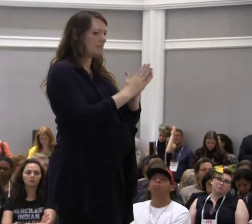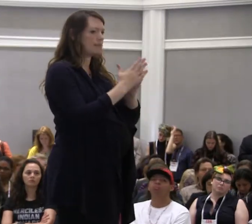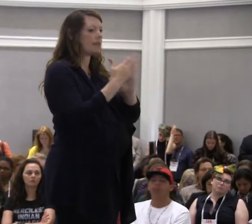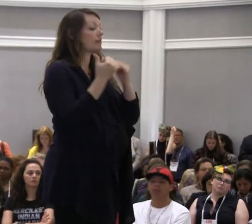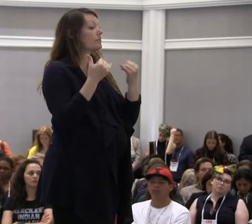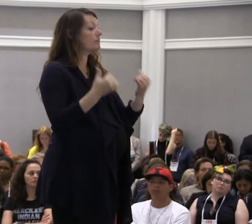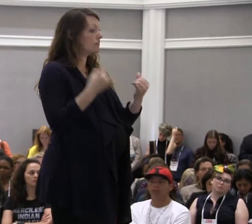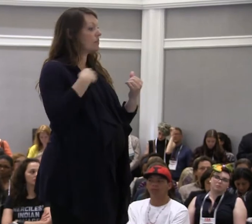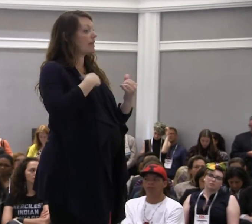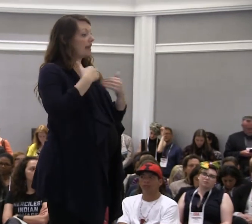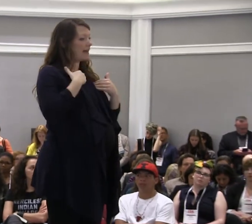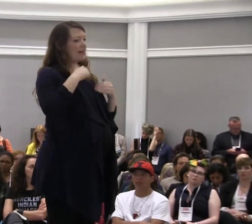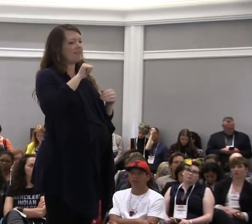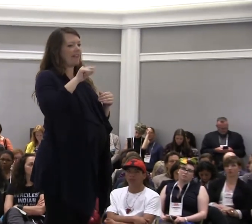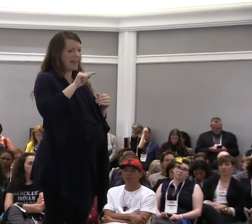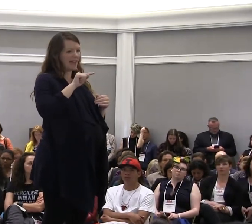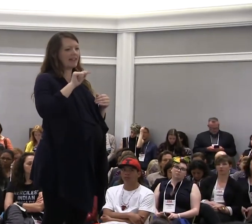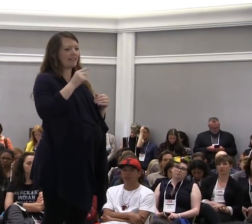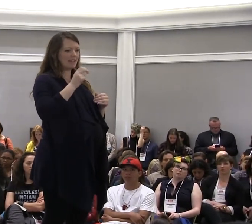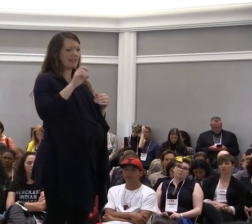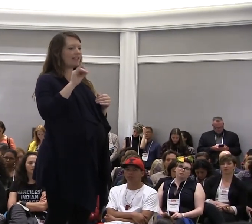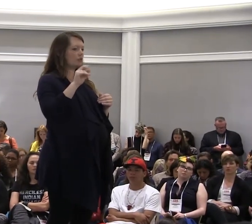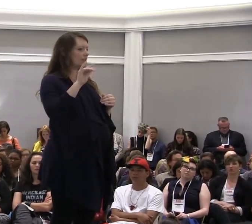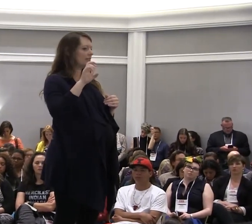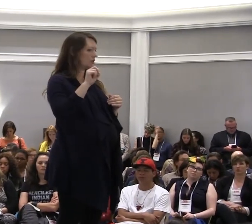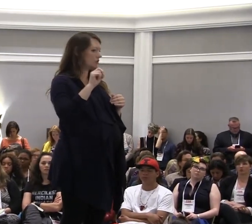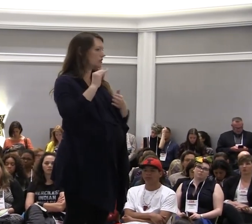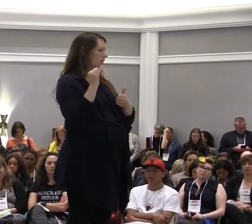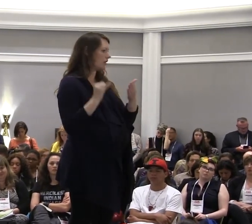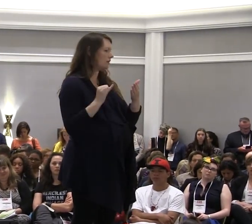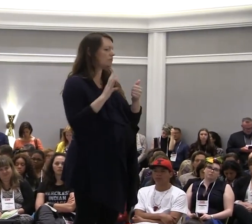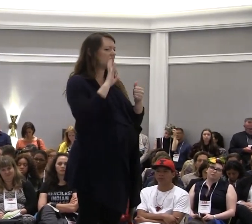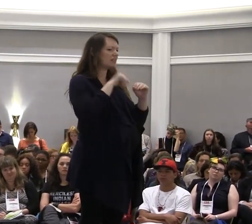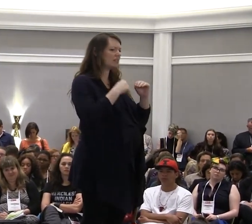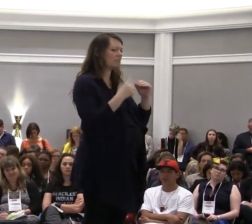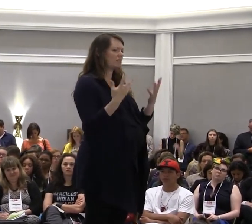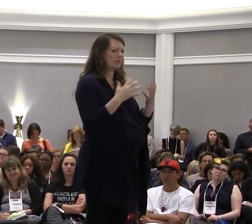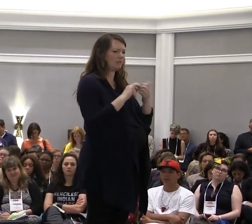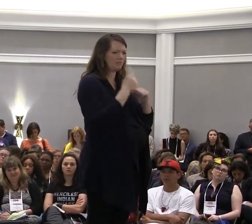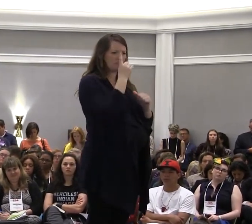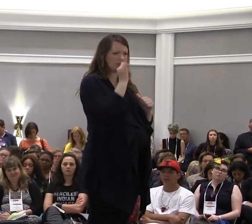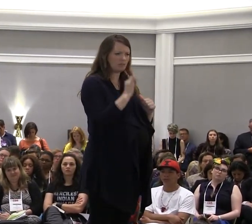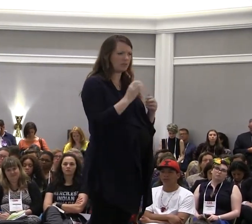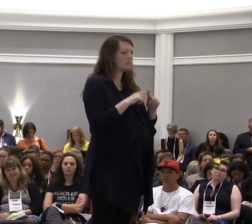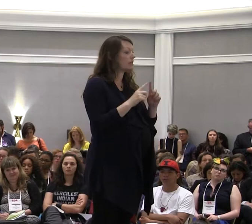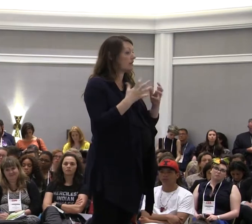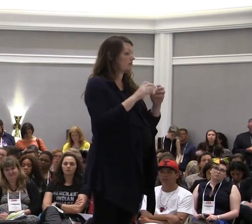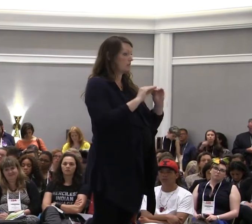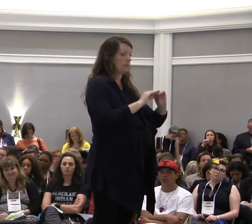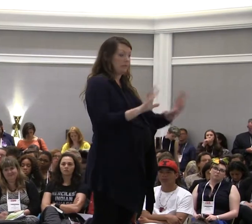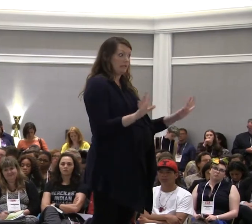the At the Intersections arc. And we're going to talk a little bit about how it works. But what I want to be really clear on is